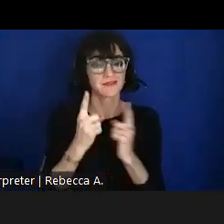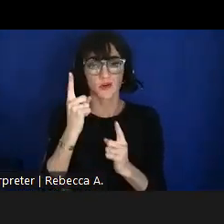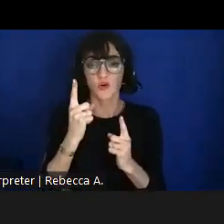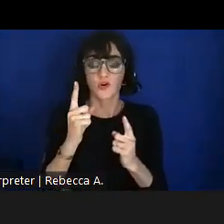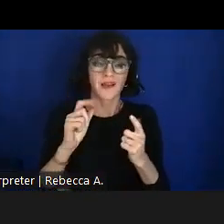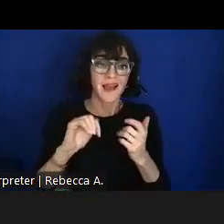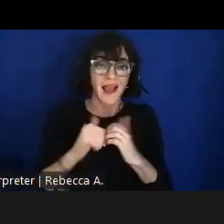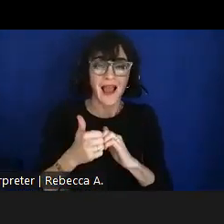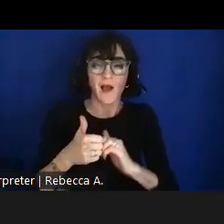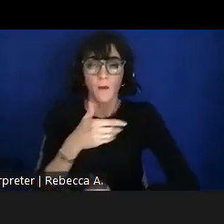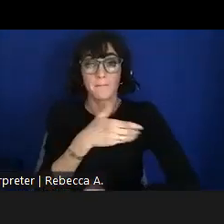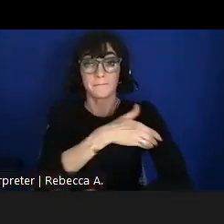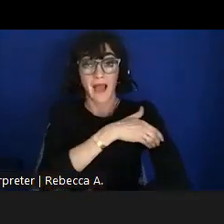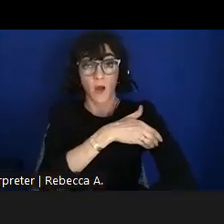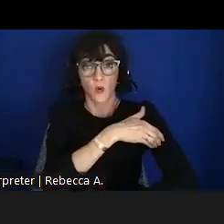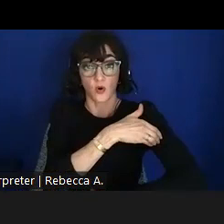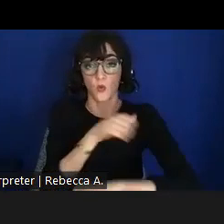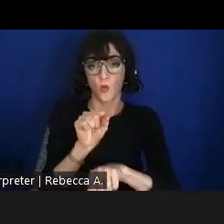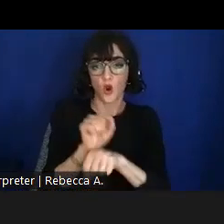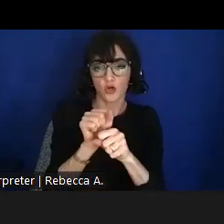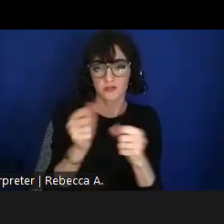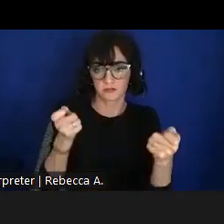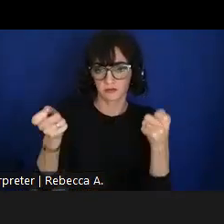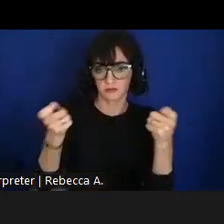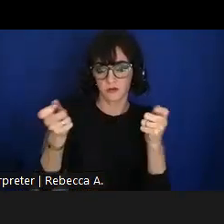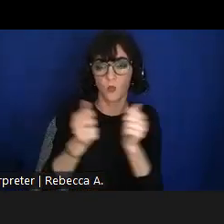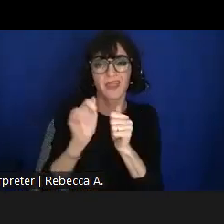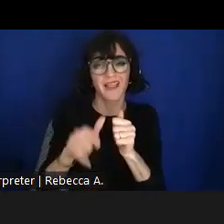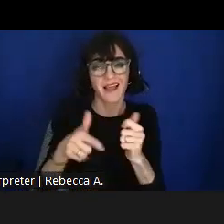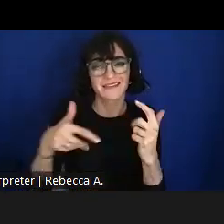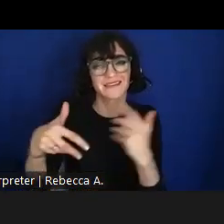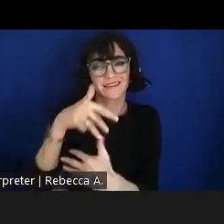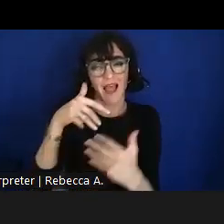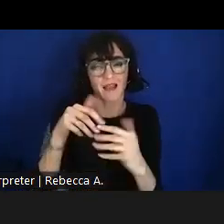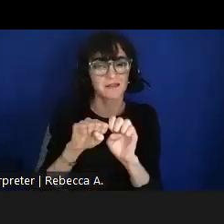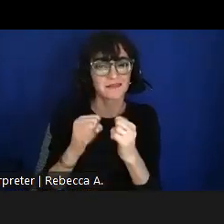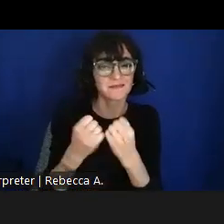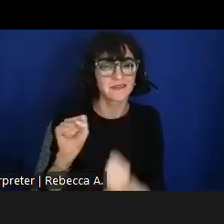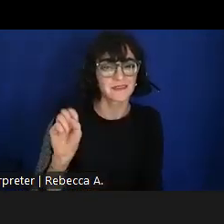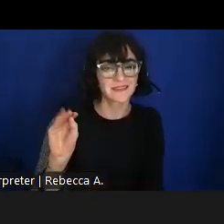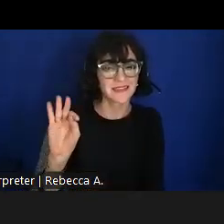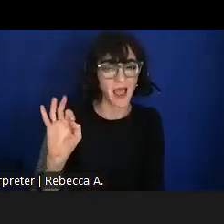flows on that societal level and how that intersects with substance use coercion to